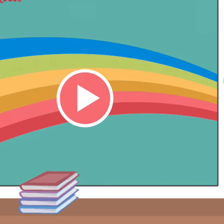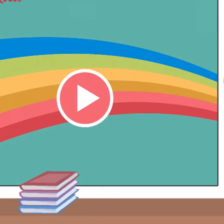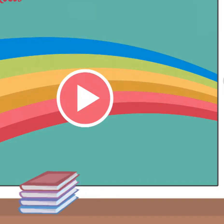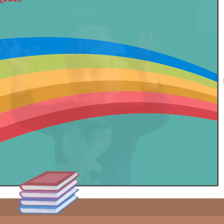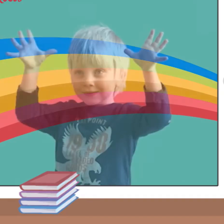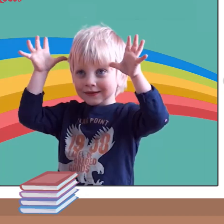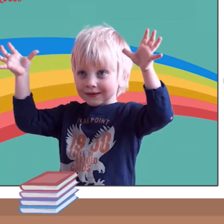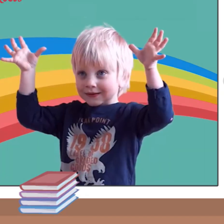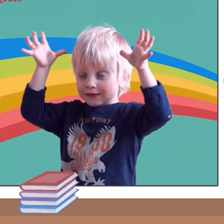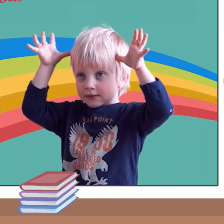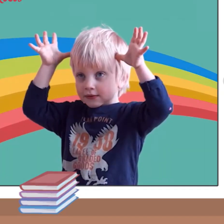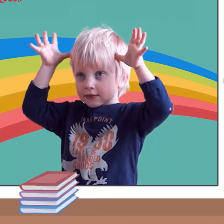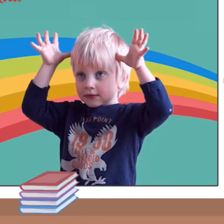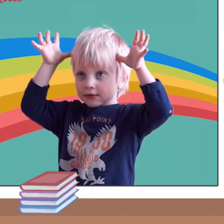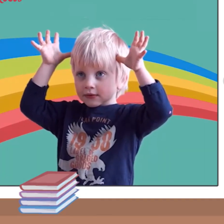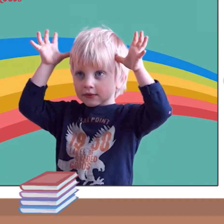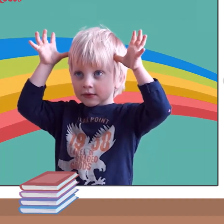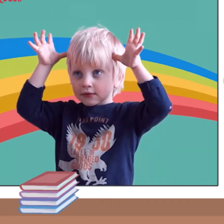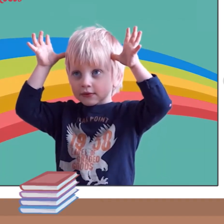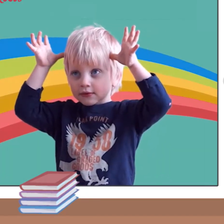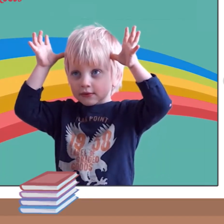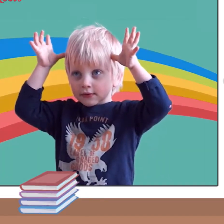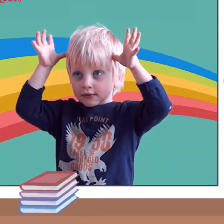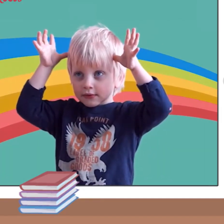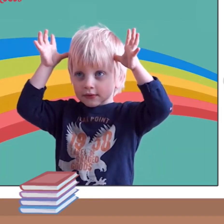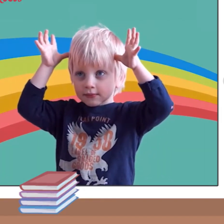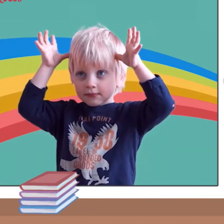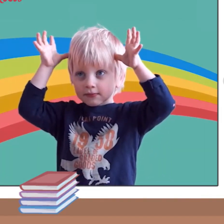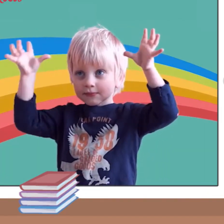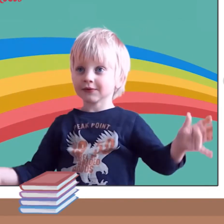deer